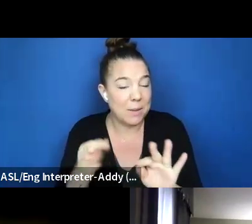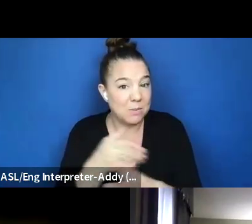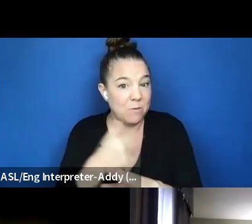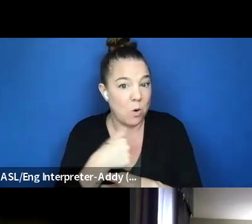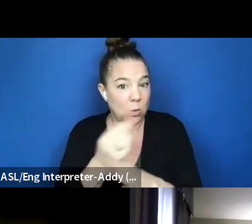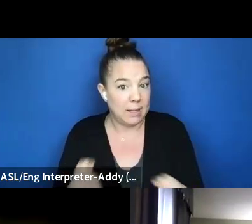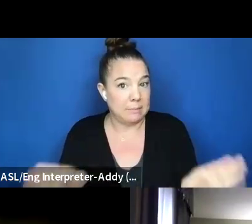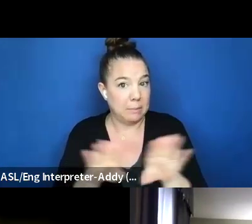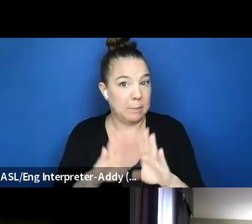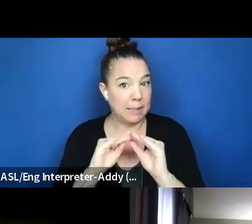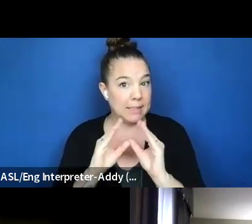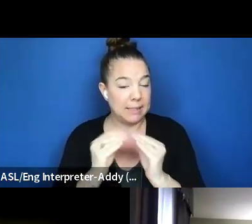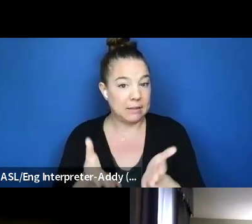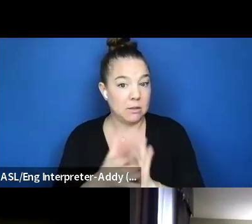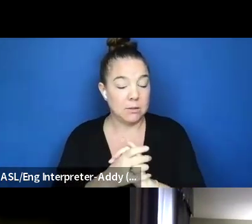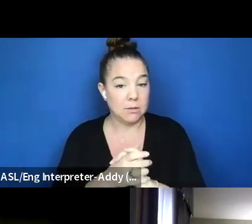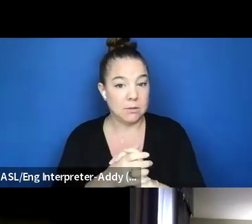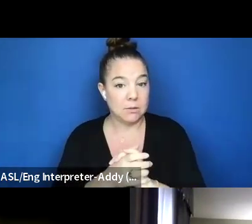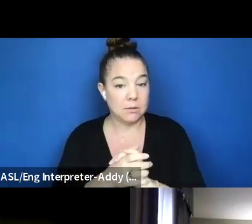Elissa w/ APRIL: we end for the day. And